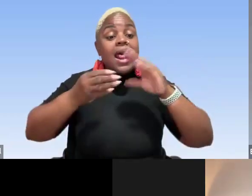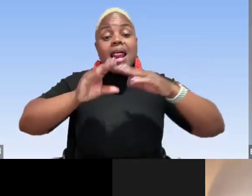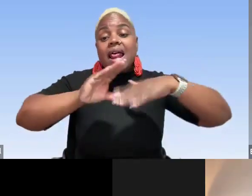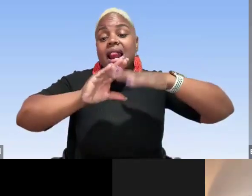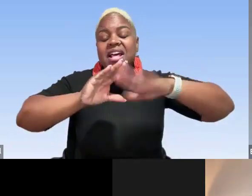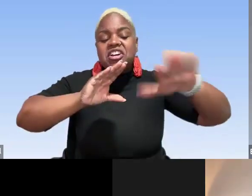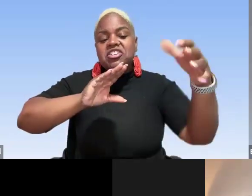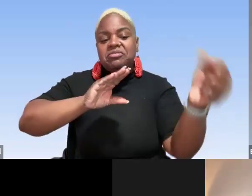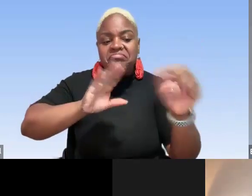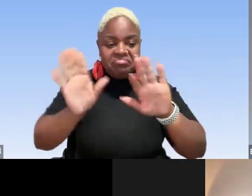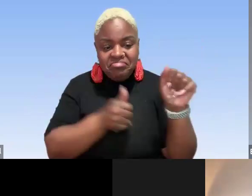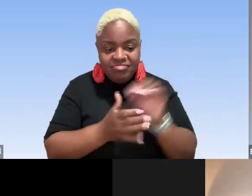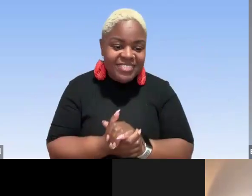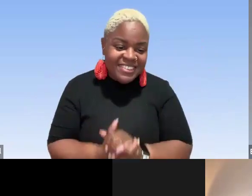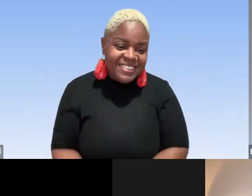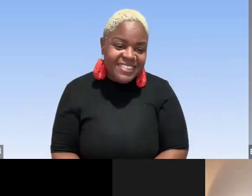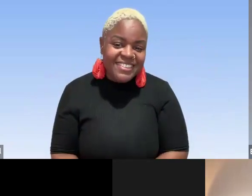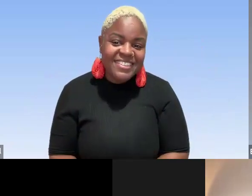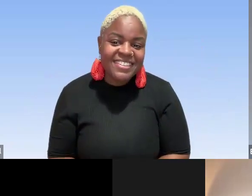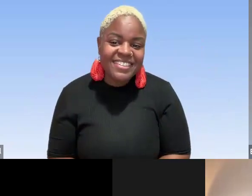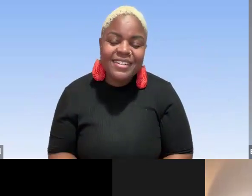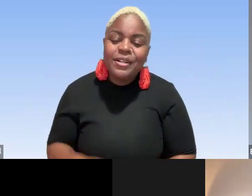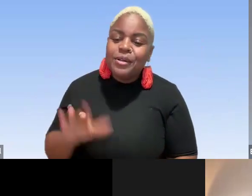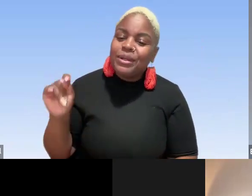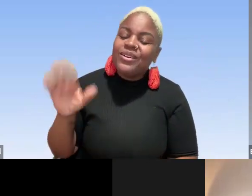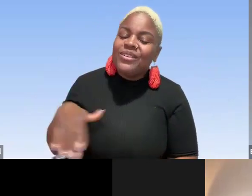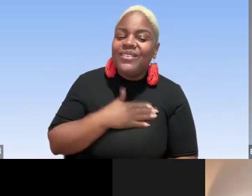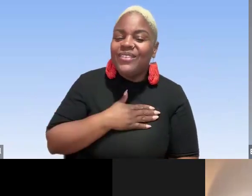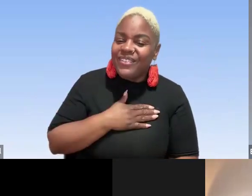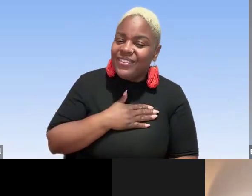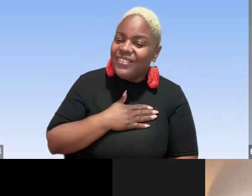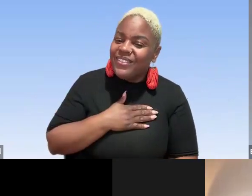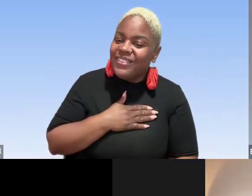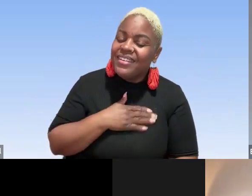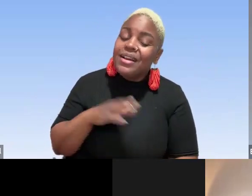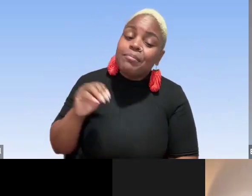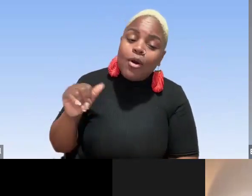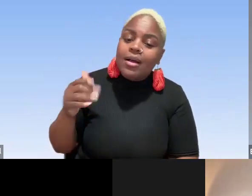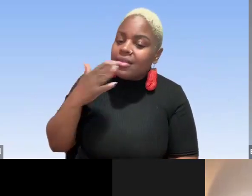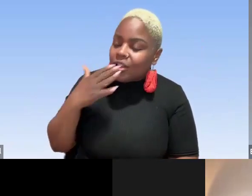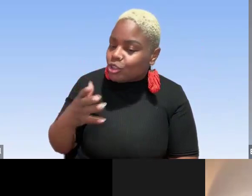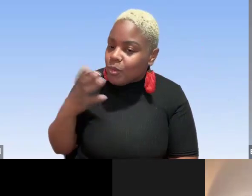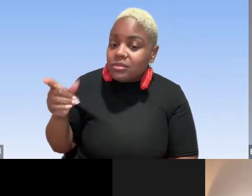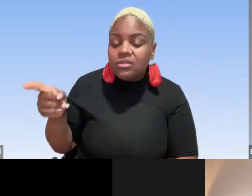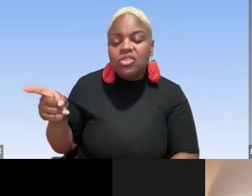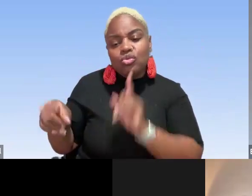[BRITTANIE HERNANDEZ-WILSON] Oh, Maria, uh, thank you so much. It's so, it's so real. And ableism impacts those that are not yet disabled, right?